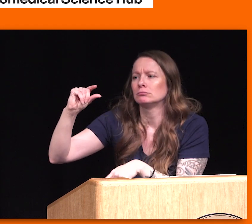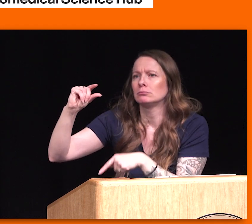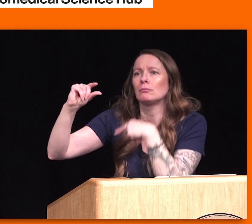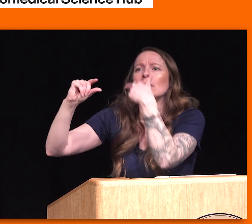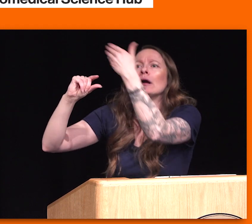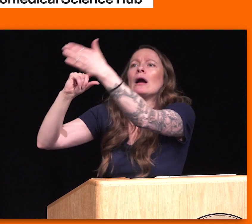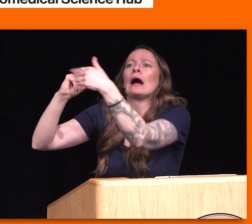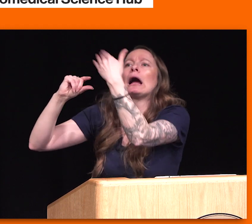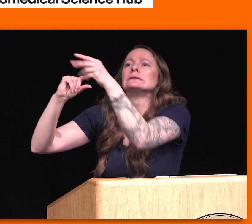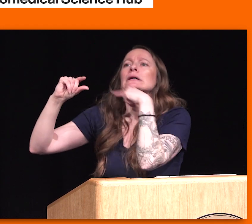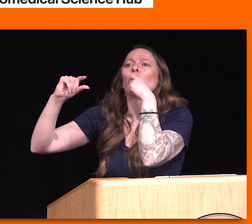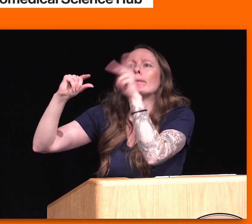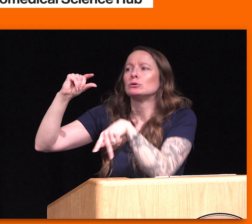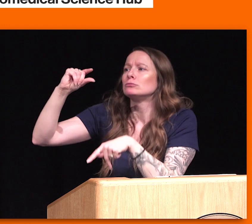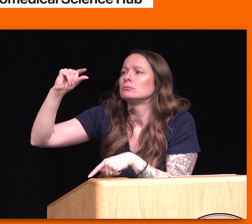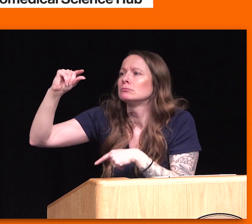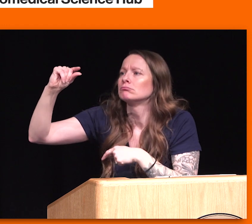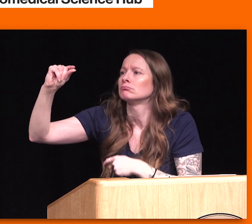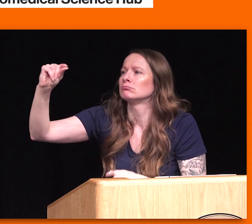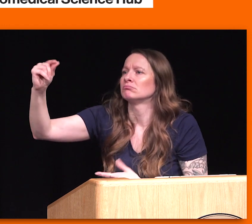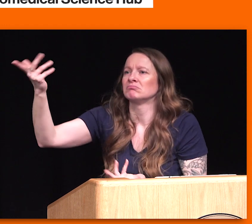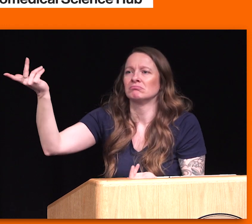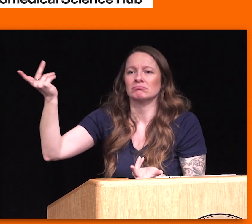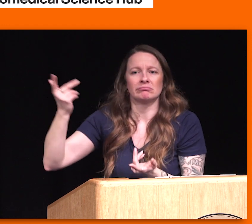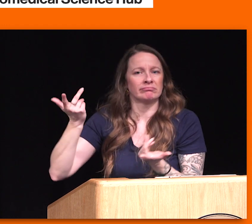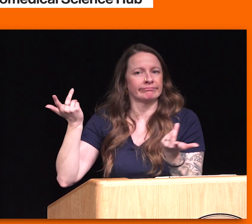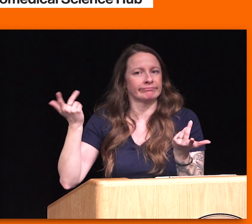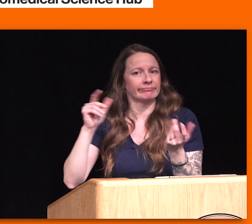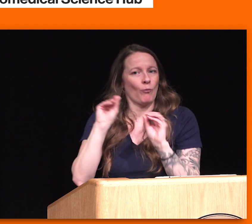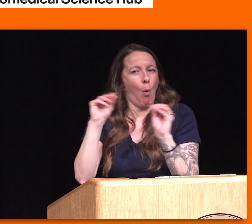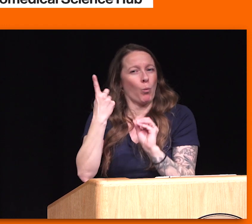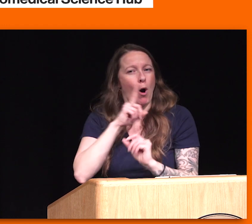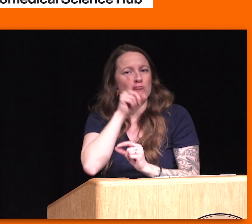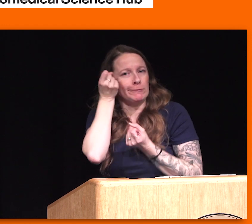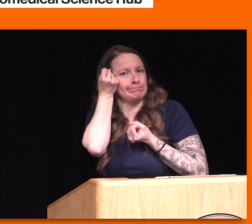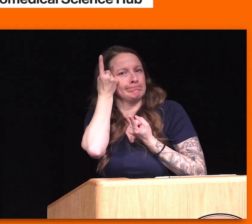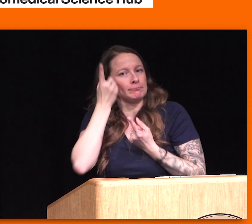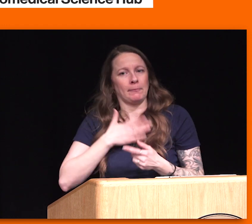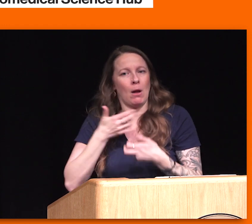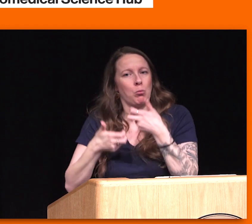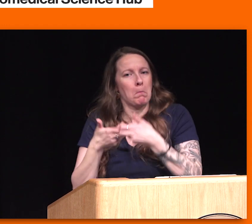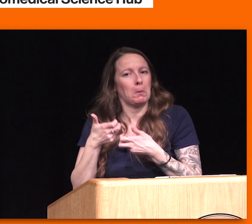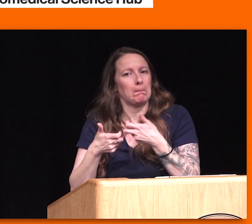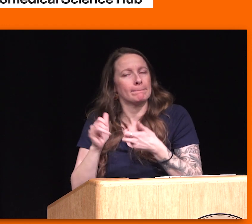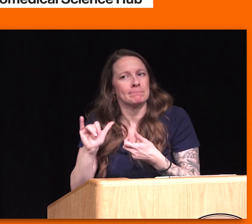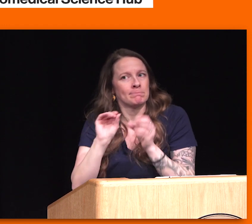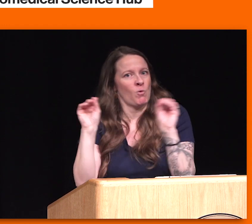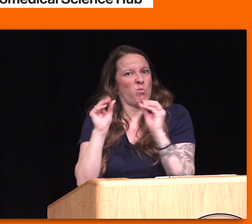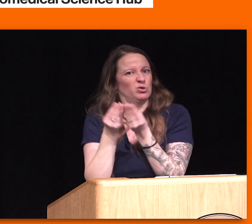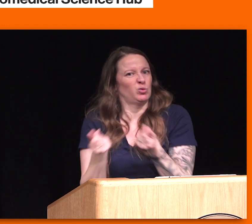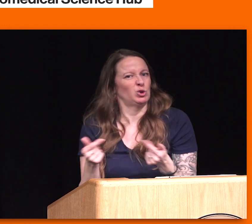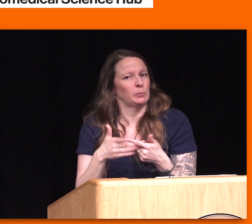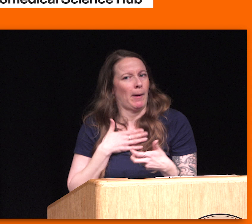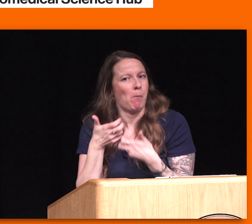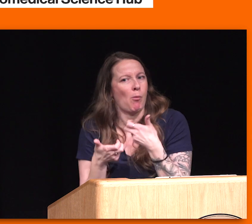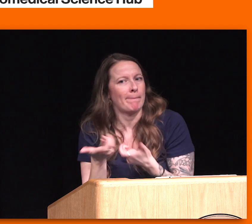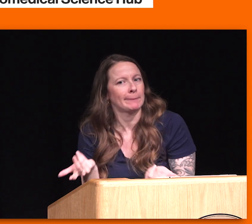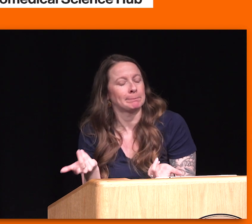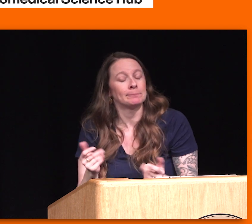then as that gets passed from person to person, from hearing person to person, the message gets lost.